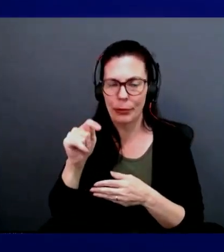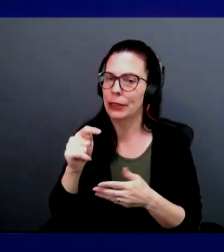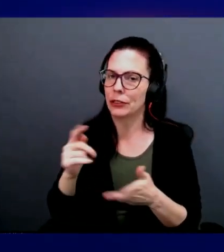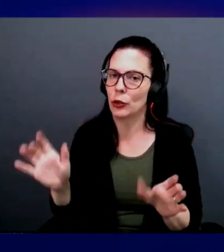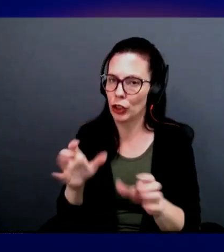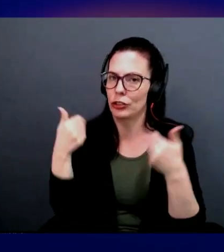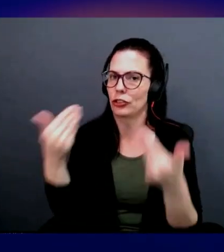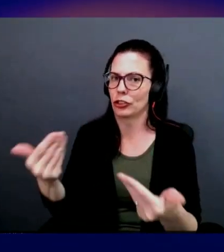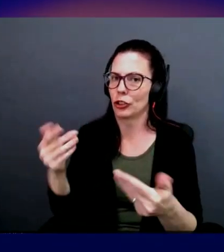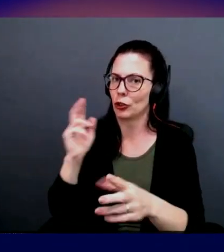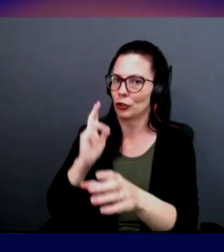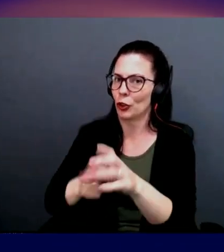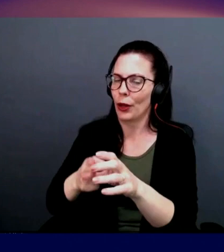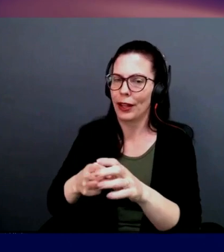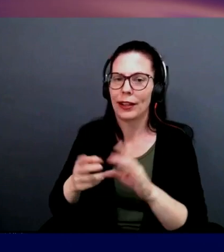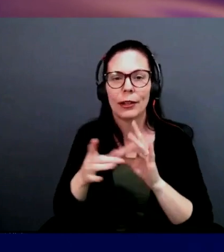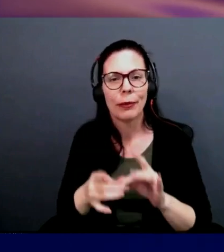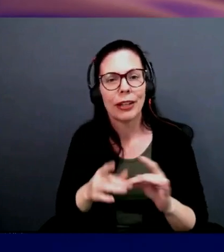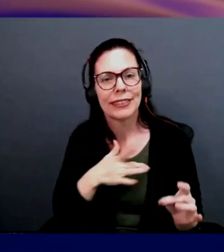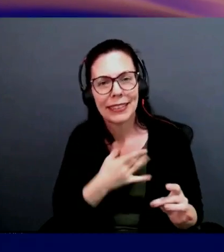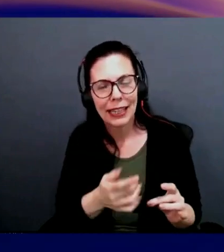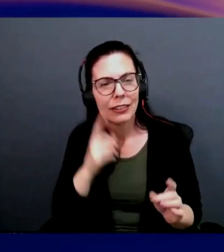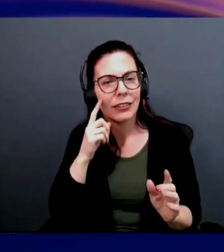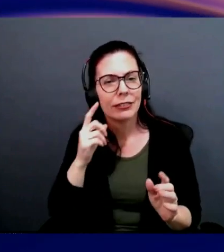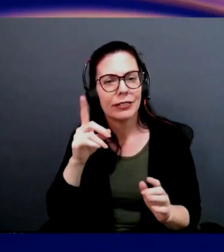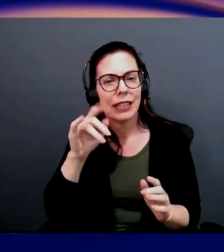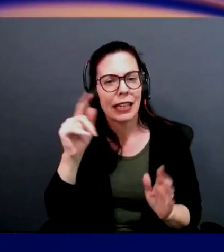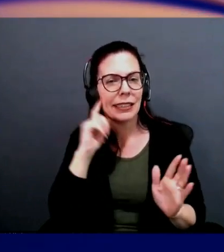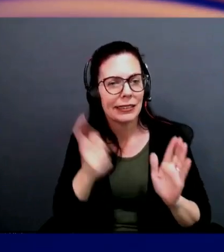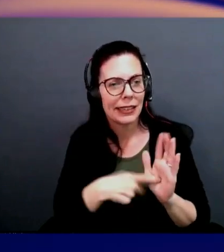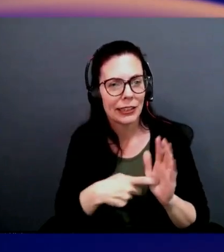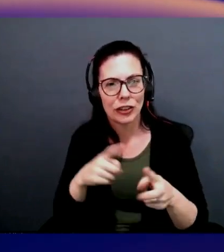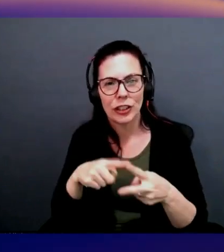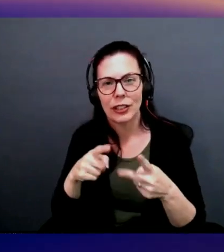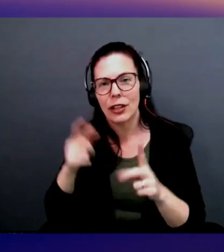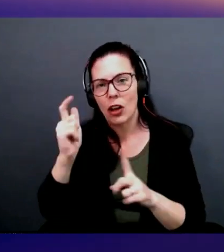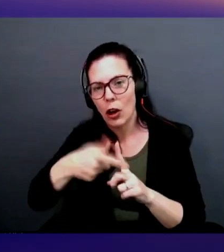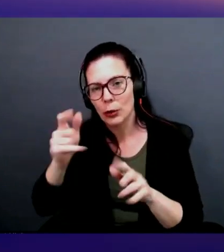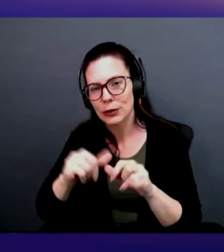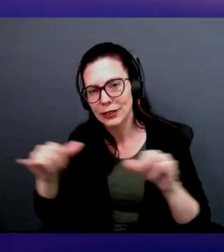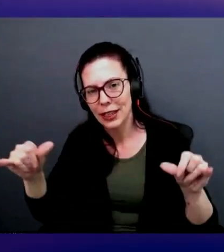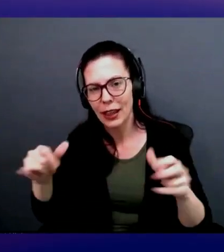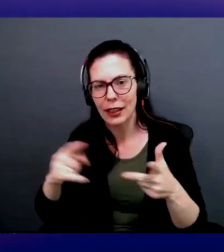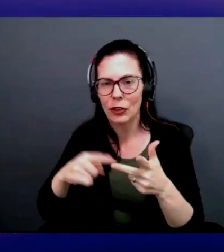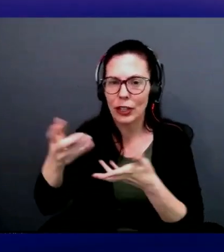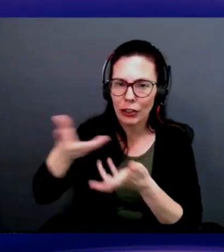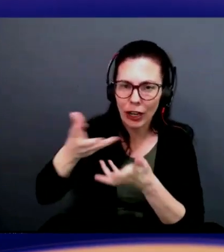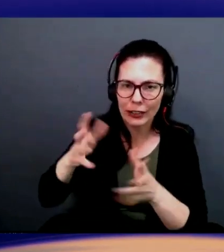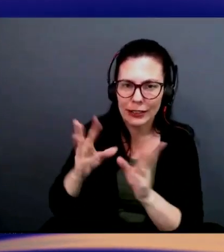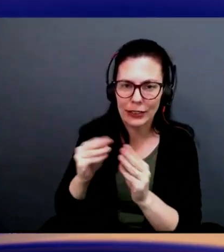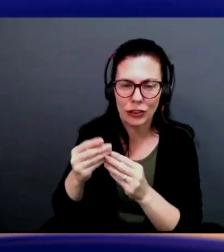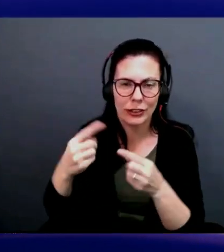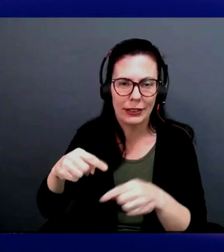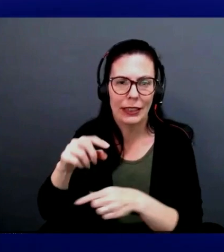around sensitive data detection, auto scaling or Interactive Sessions and the studio notebook. Cool. - Excellent.